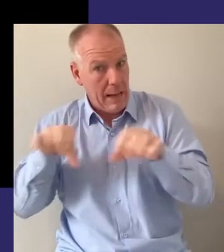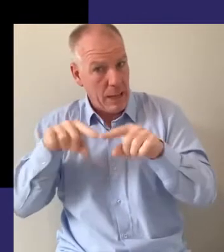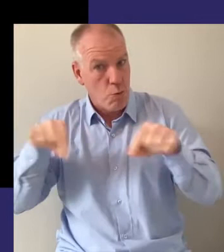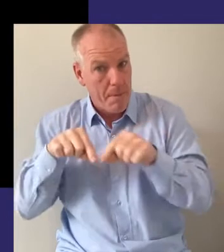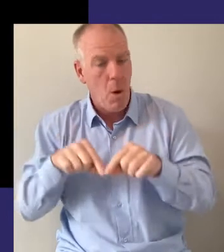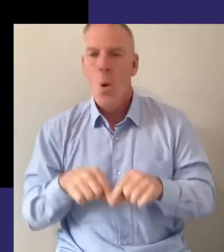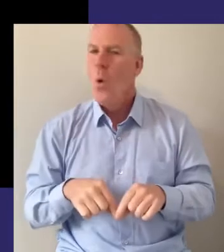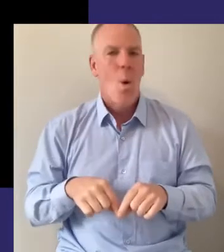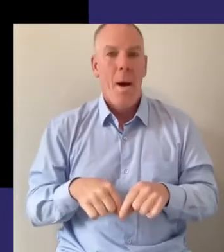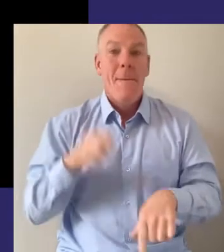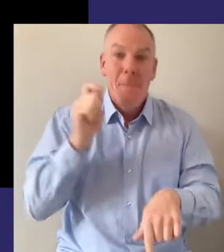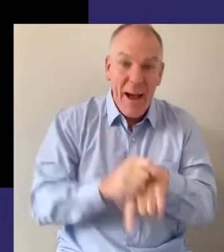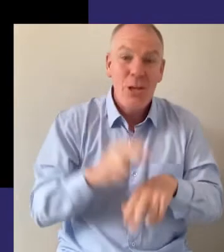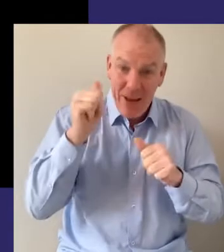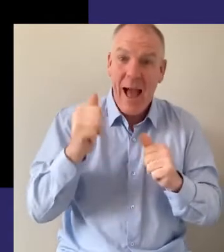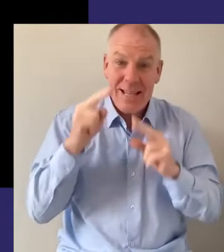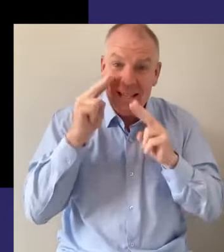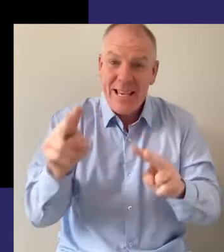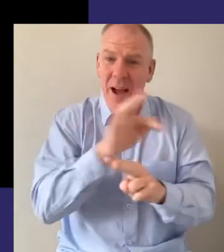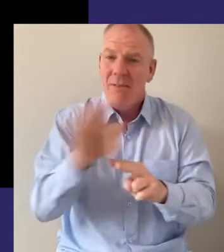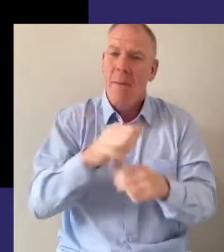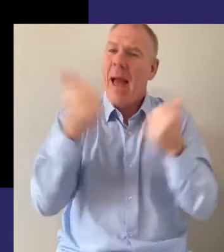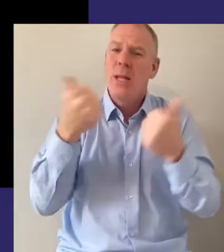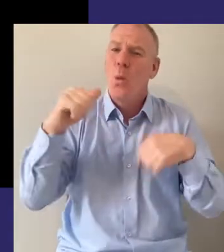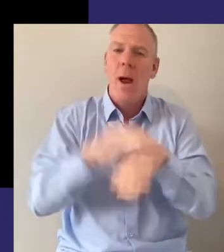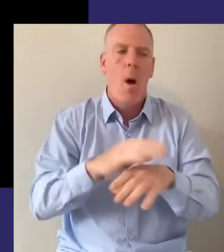No, that's the best bit. You can access it from anywhere, home or school. There's